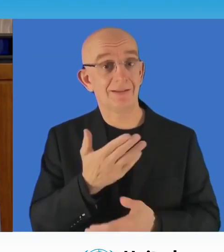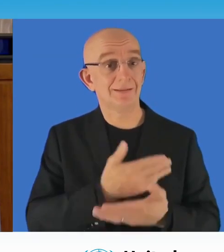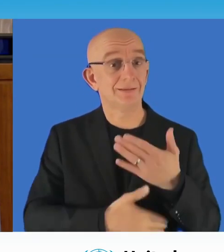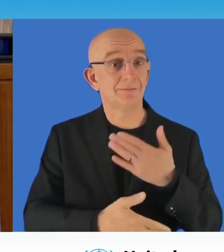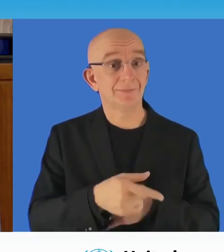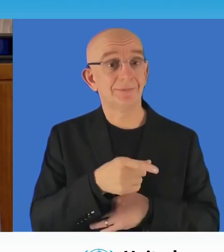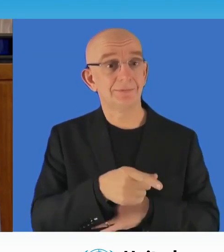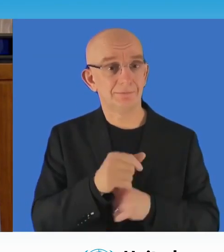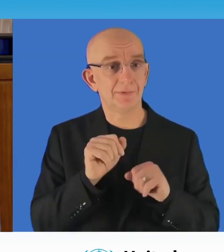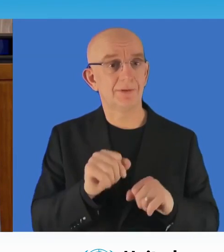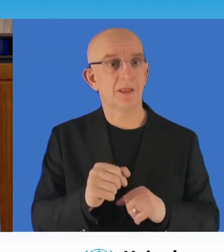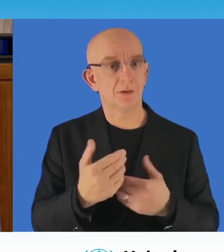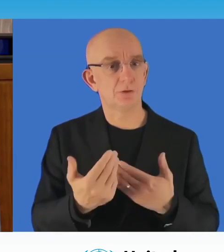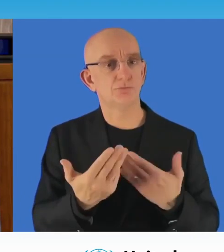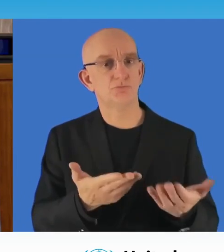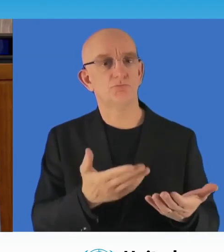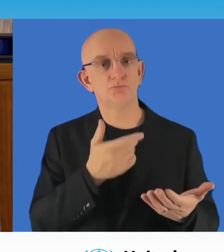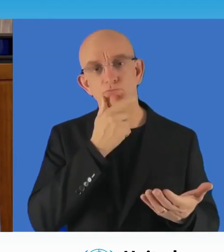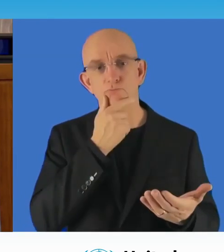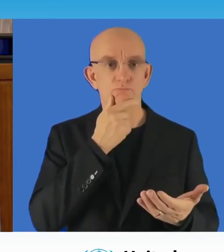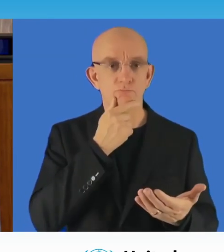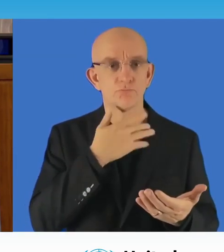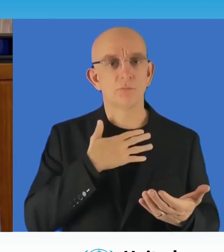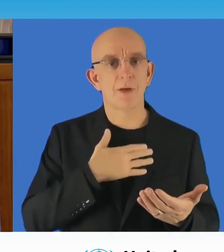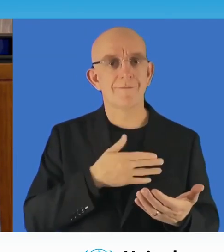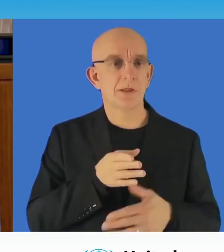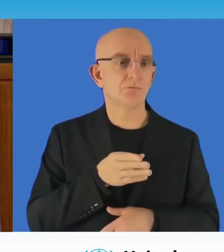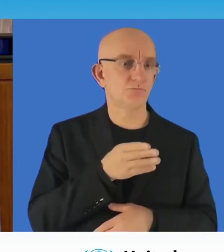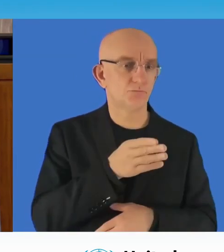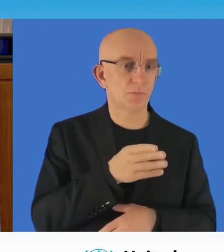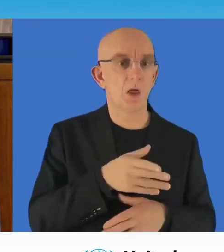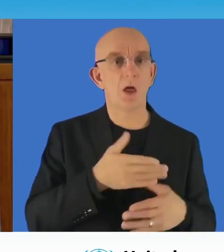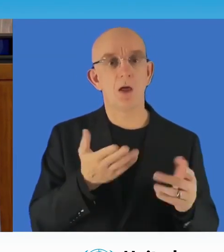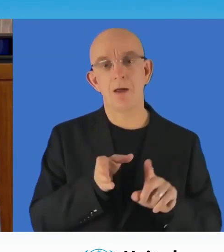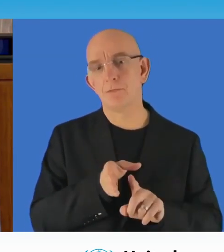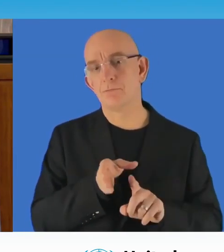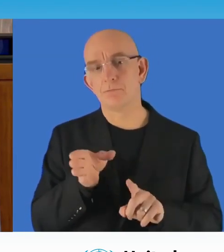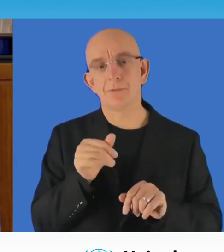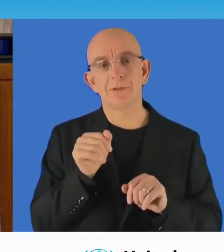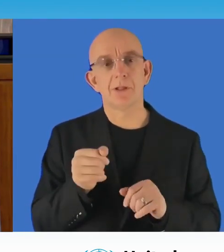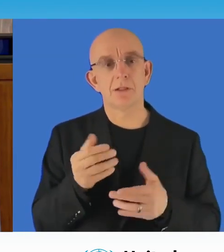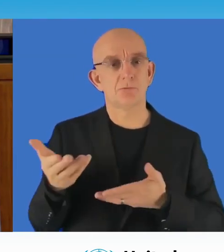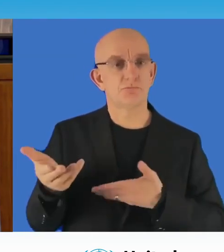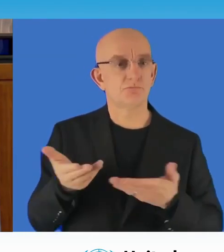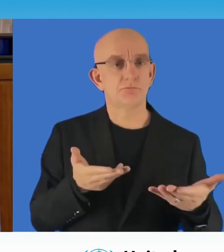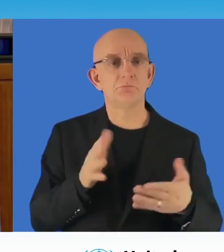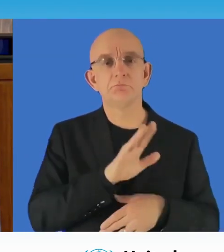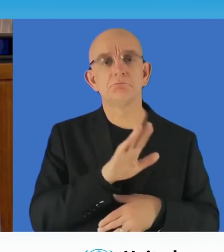receive according to their needs and preferences and a pilot Pro program of this system will be